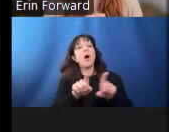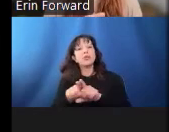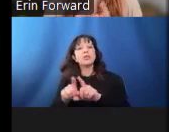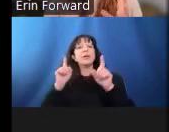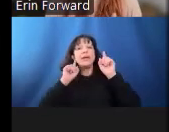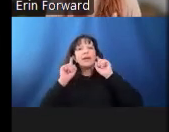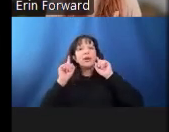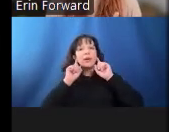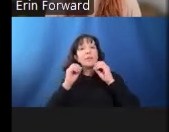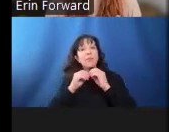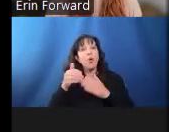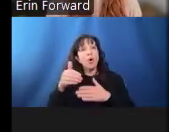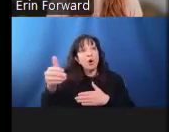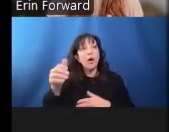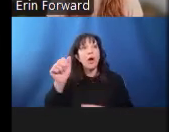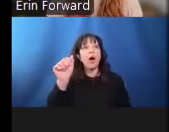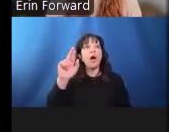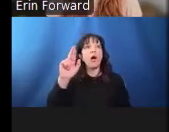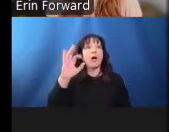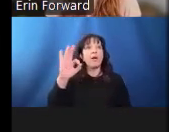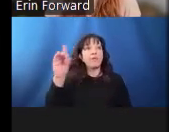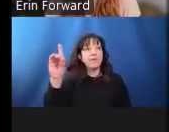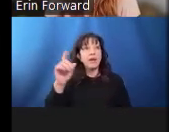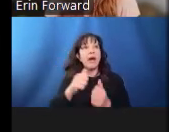more about arfid, which is avoidant, restrictive food